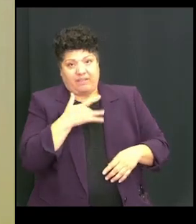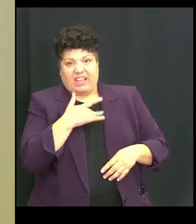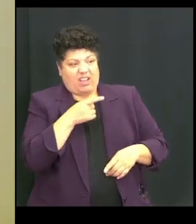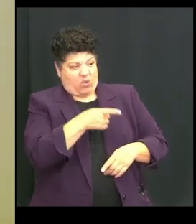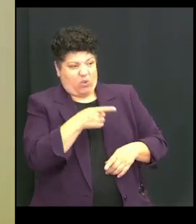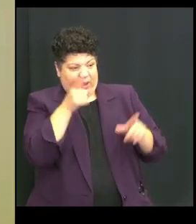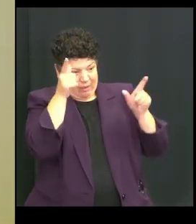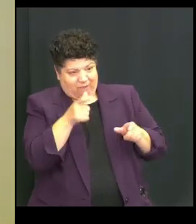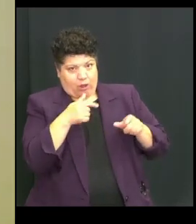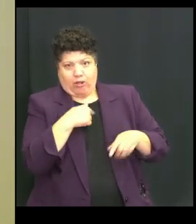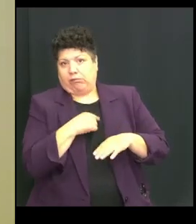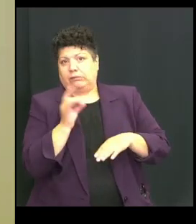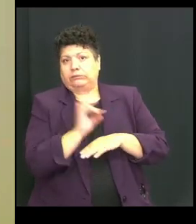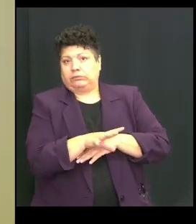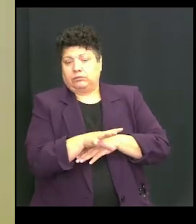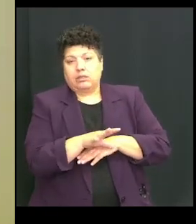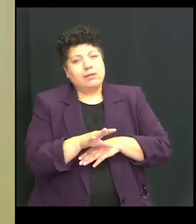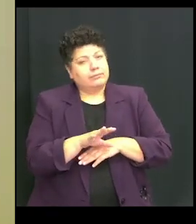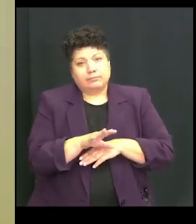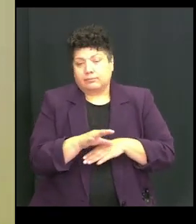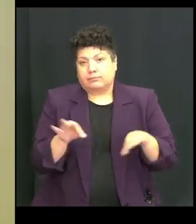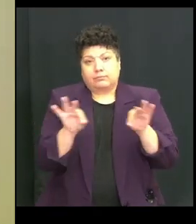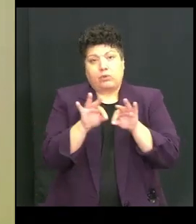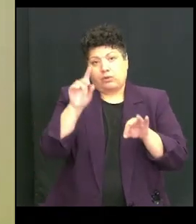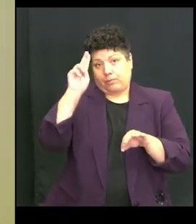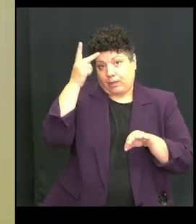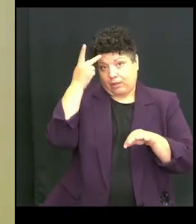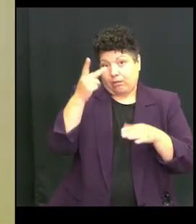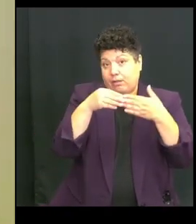And so, I think that's a lesson for political leaders, and for all Canadians,